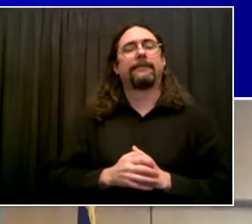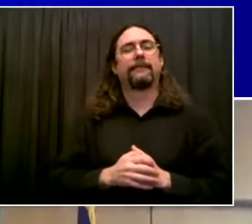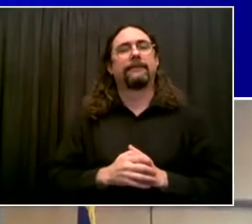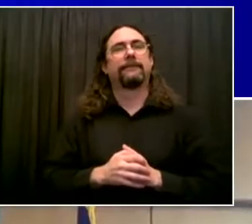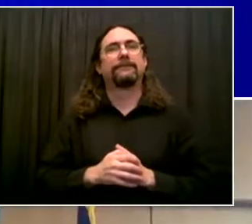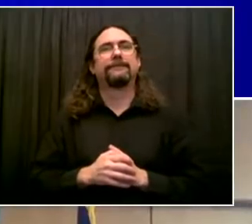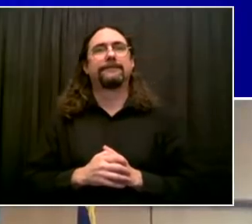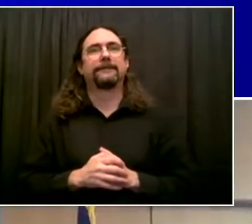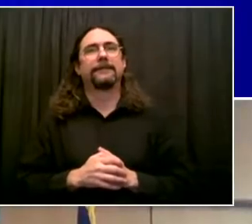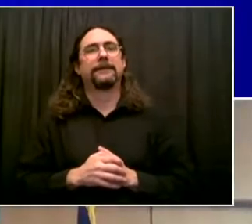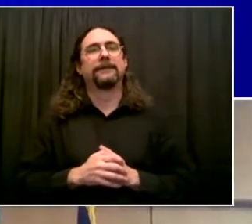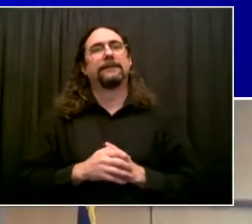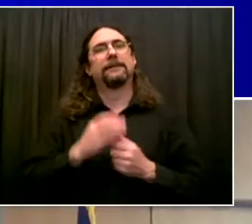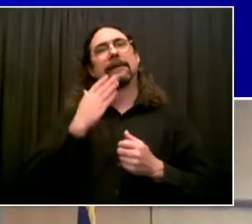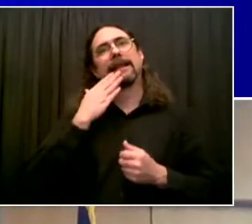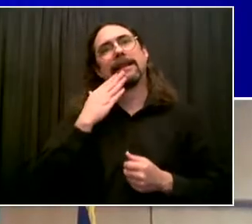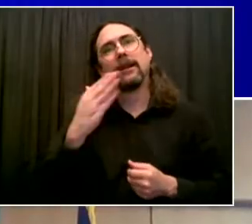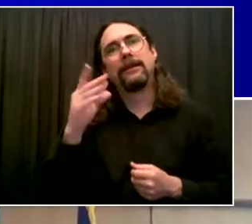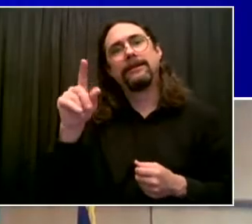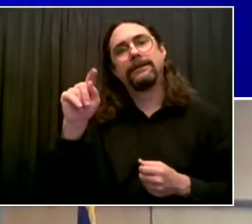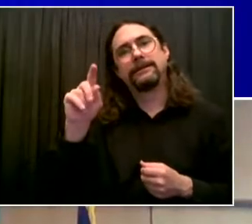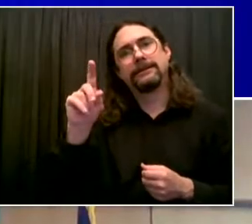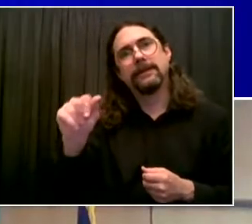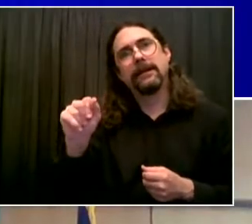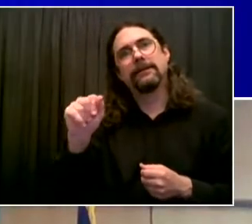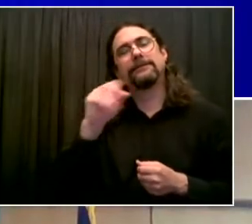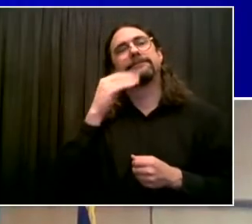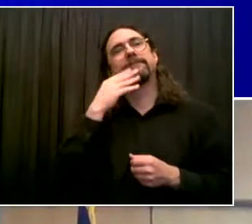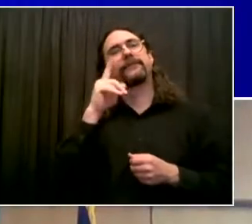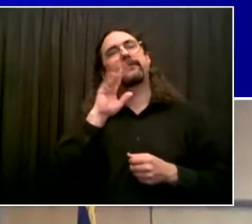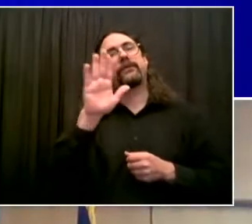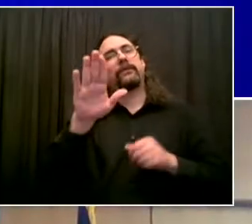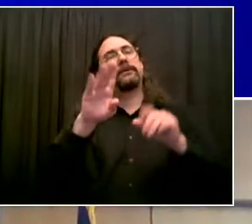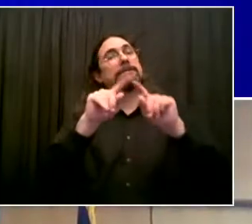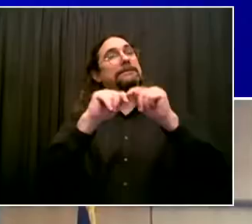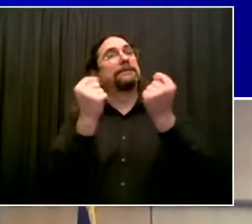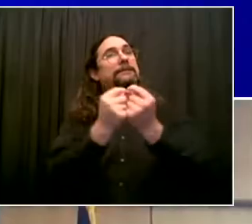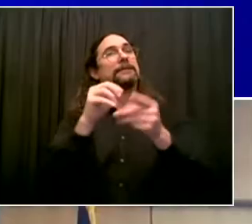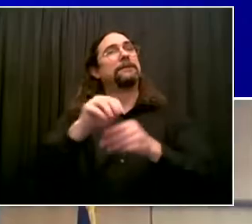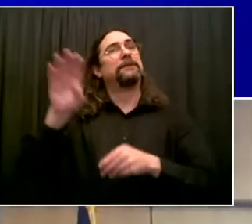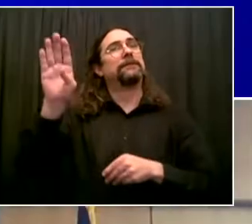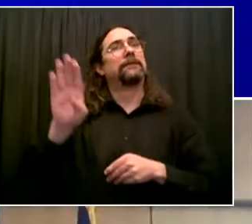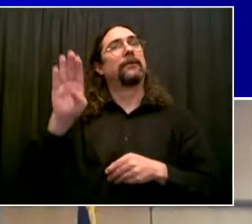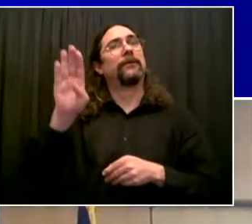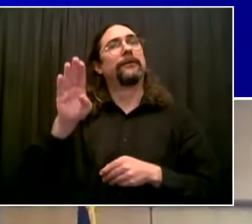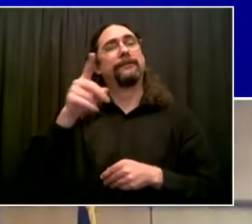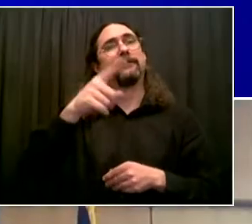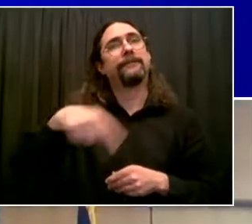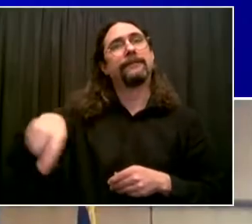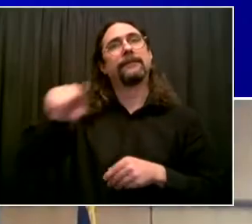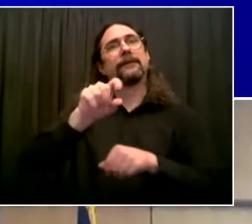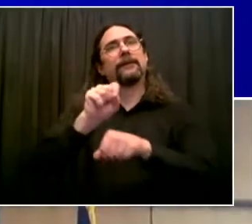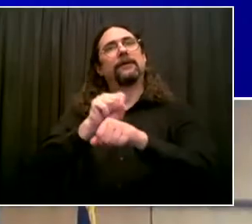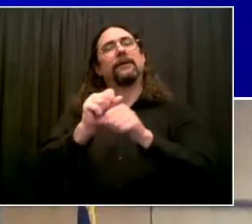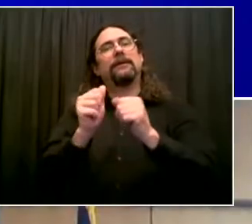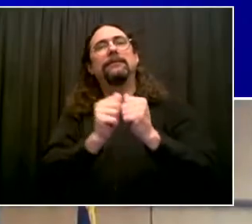DISTRICT ATTORNEY AND CONGRATULATINSO TO YOU AND YOUR TEAM. INTHGS ARE GETTING BACK IN GEAR